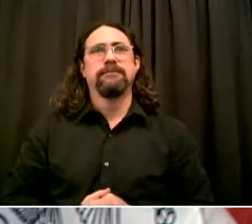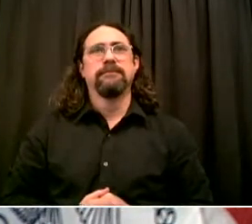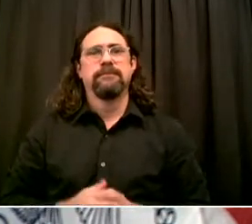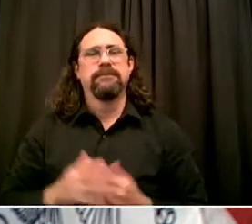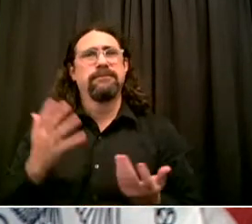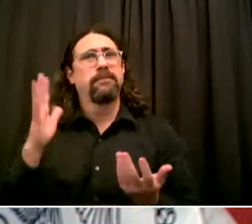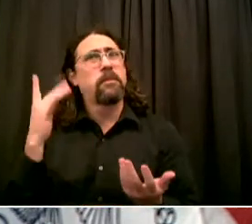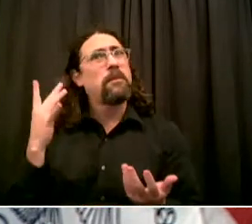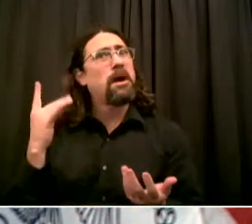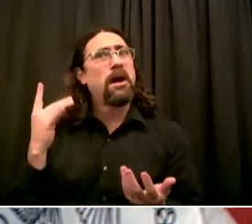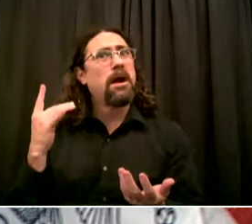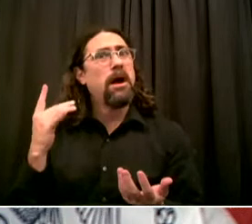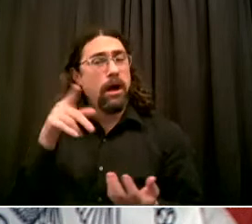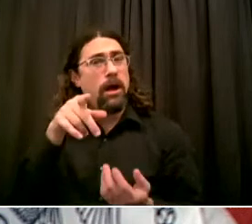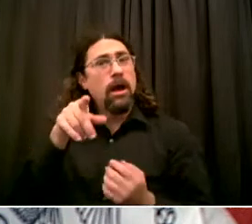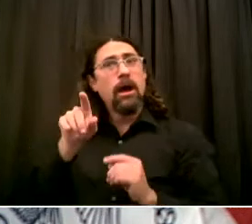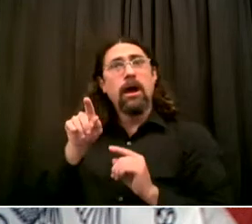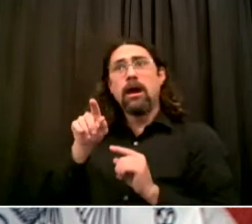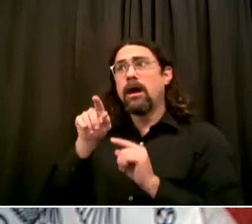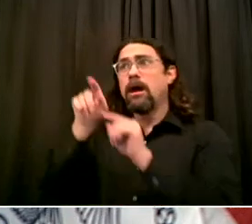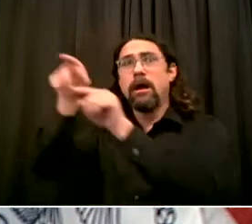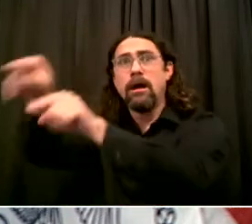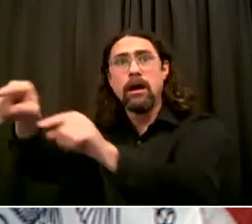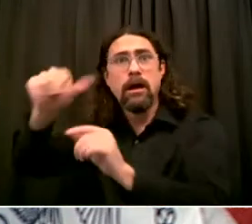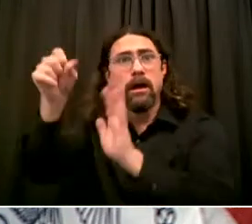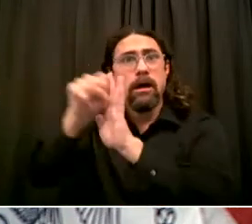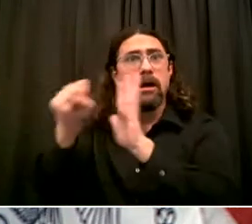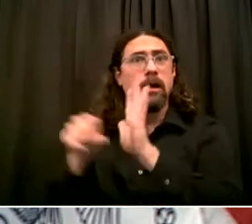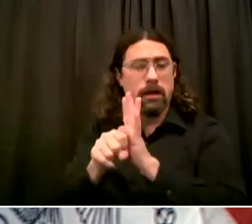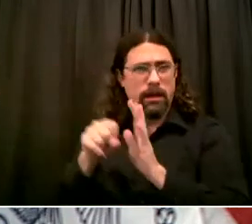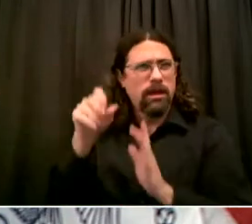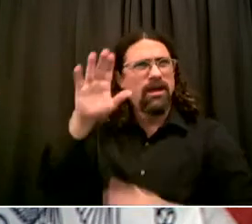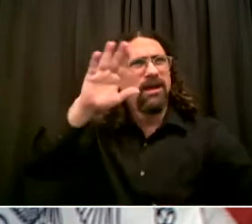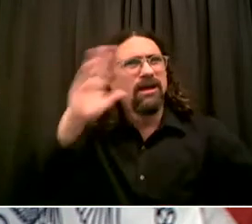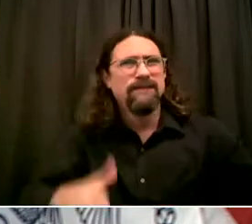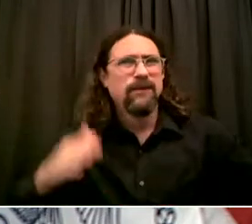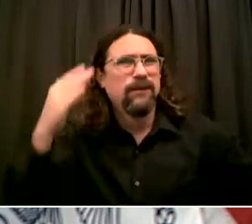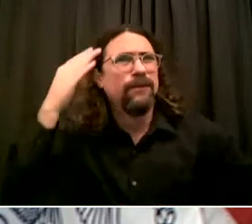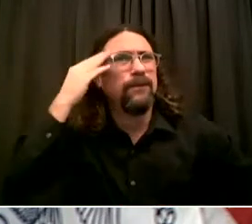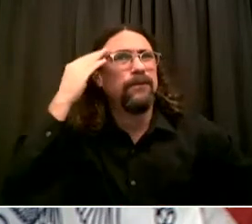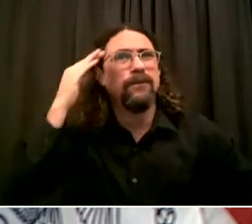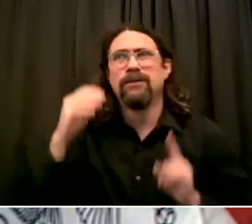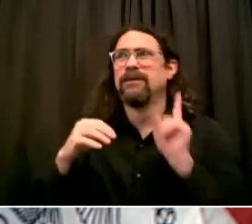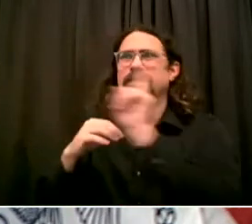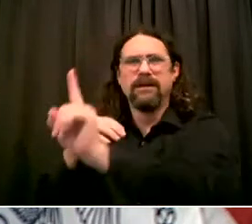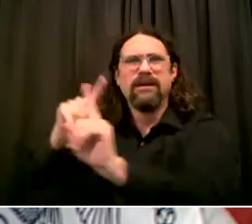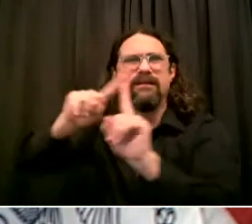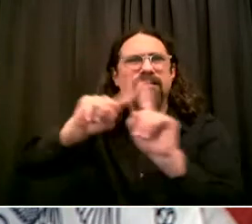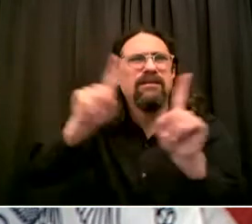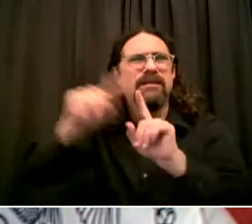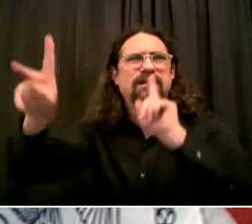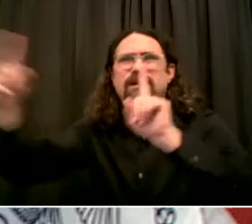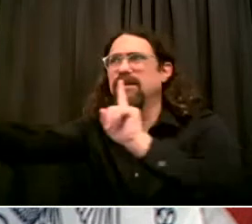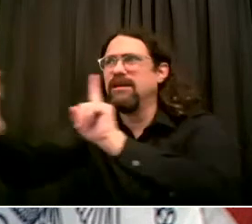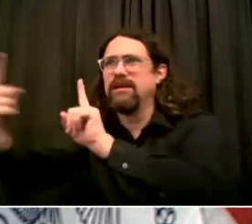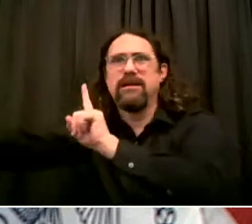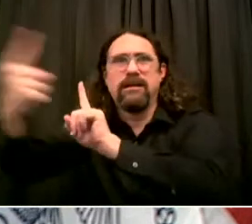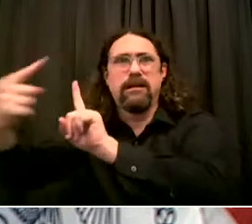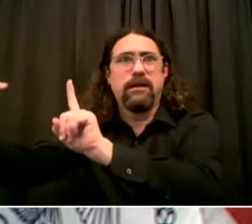AND YYR OUFAMMY IL IN DANGER AND ALSO THE RISK OF BBINRGING THE DISEASE BACK HERE. EVERYONE IS GOING TO MAKE THEIR OWN DECISION. I KNOW THERE ARE